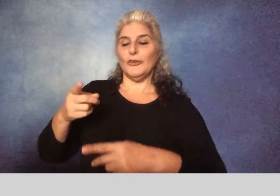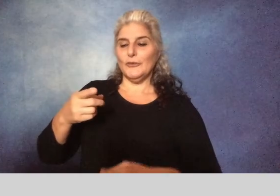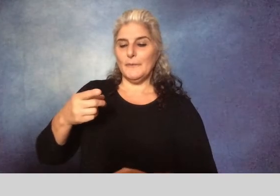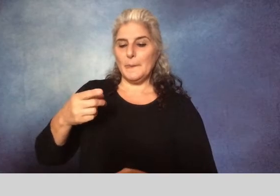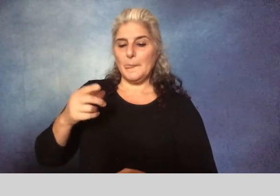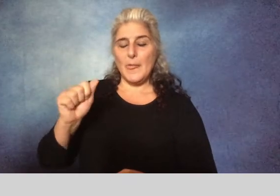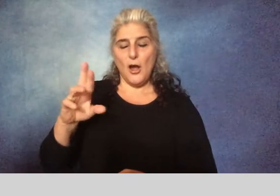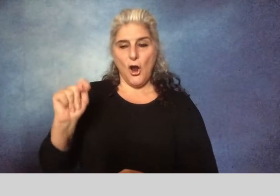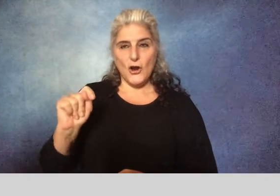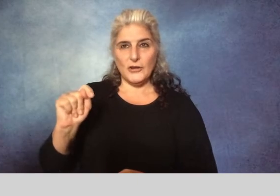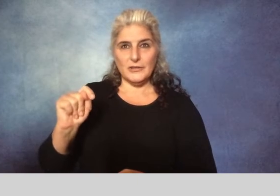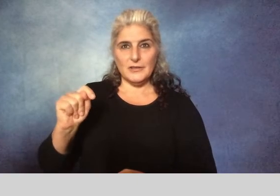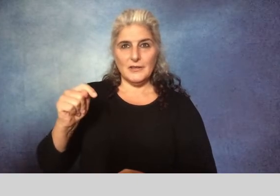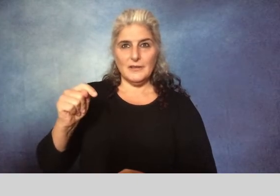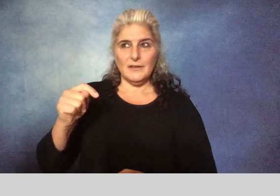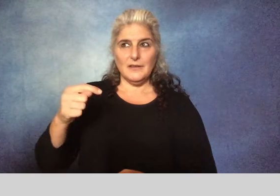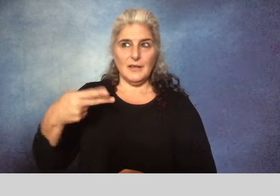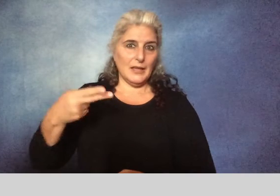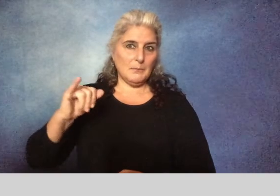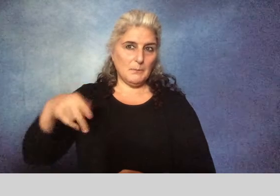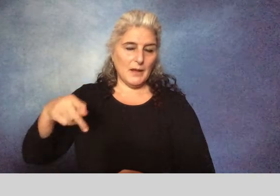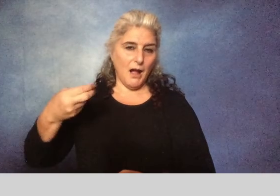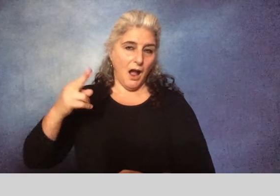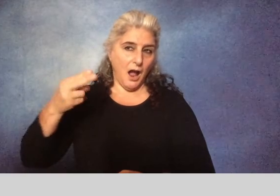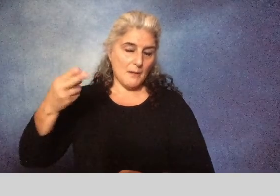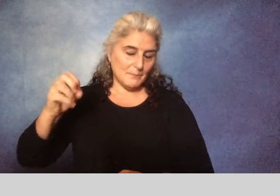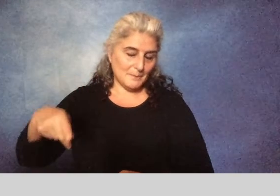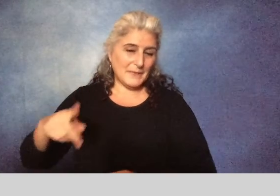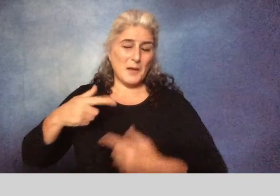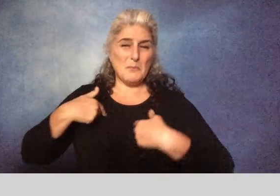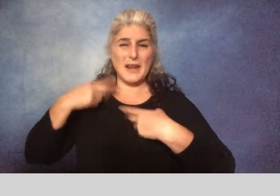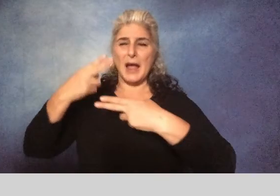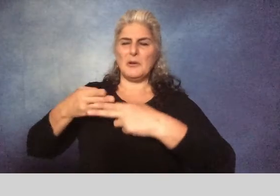And this is supported by this plot. It seems that the components are able to capture information